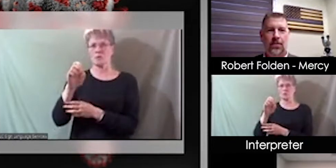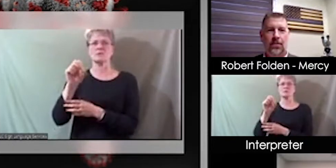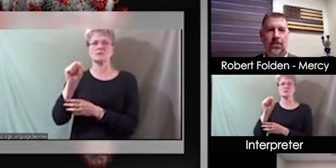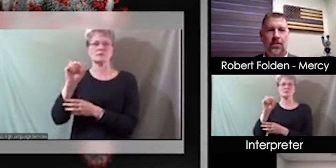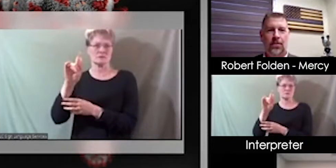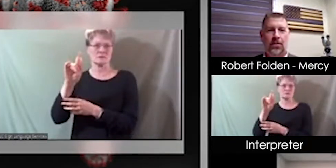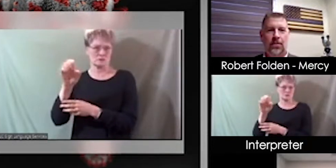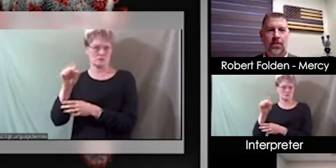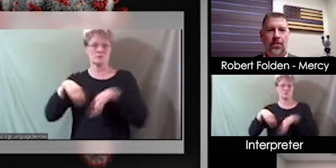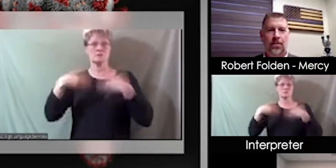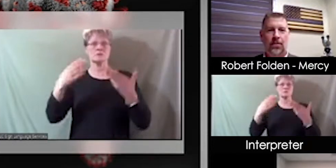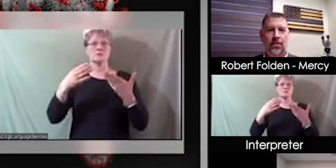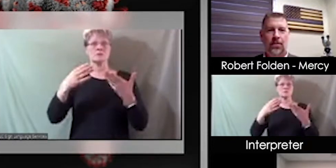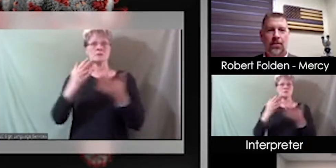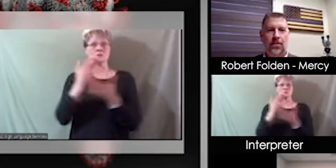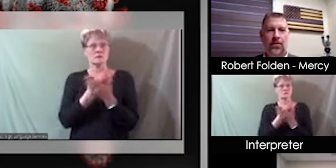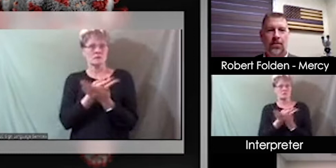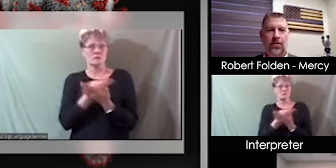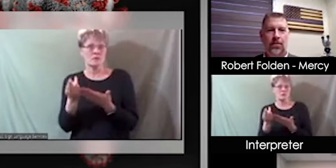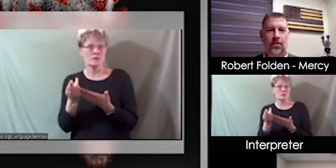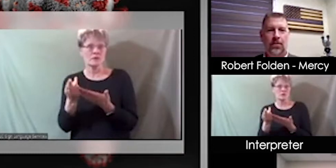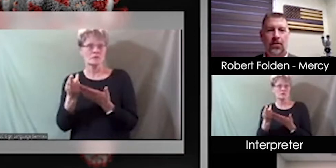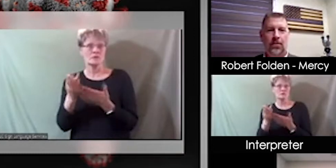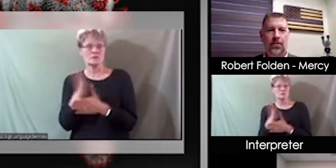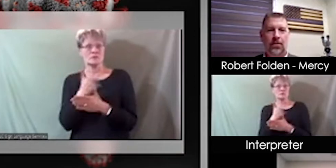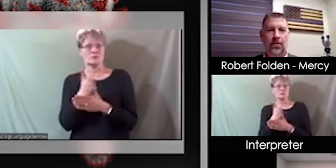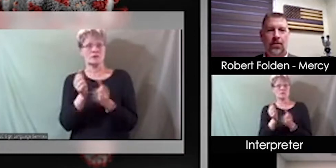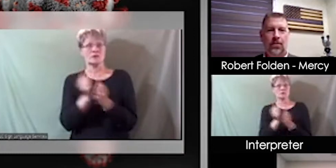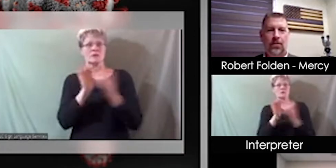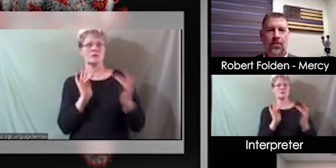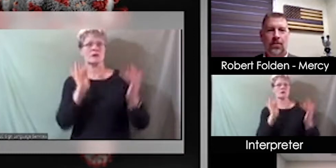team can go out into the some of the camps and do